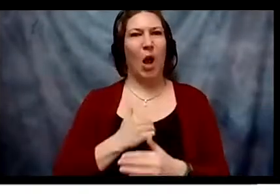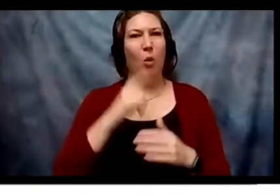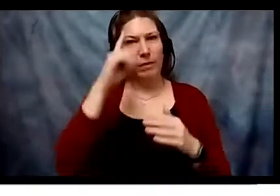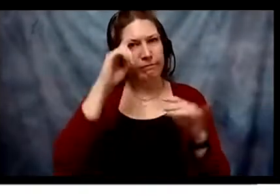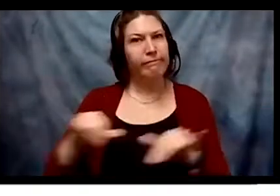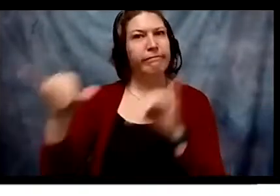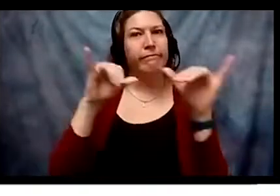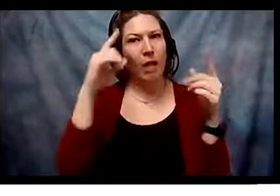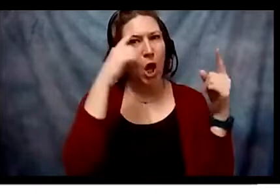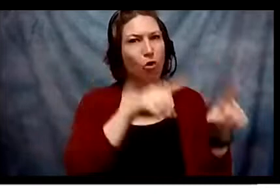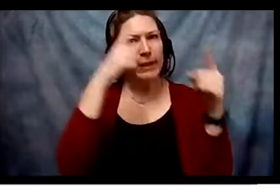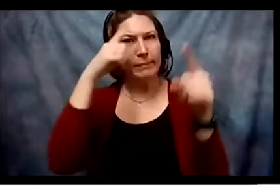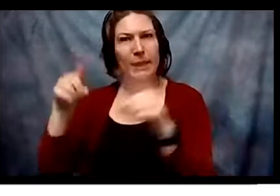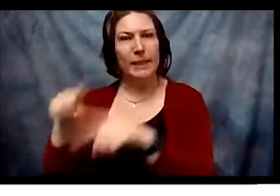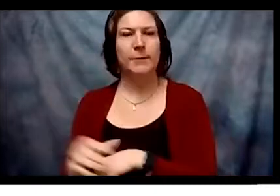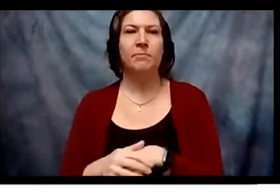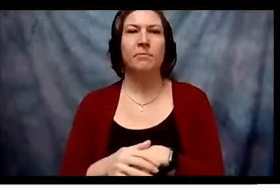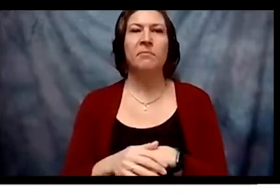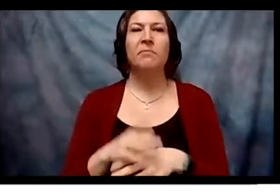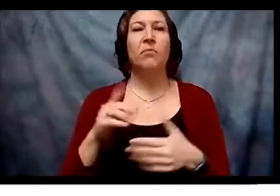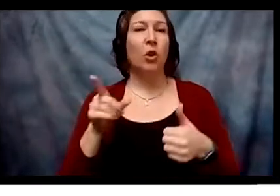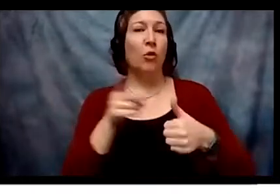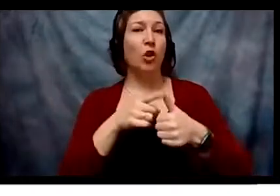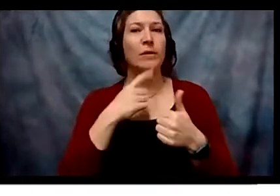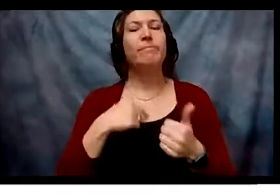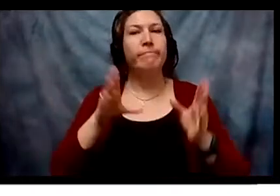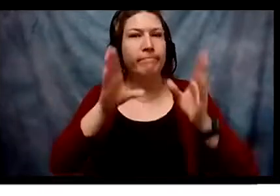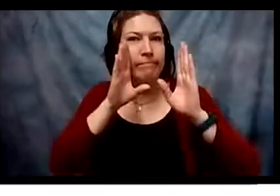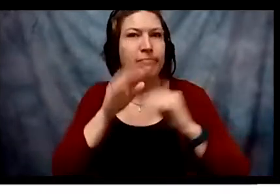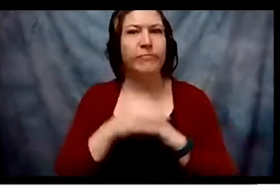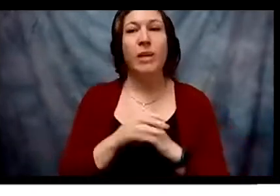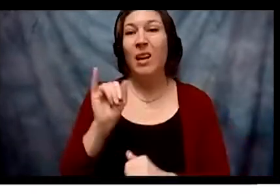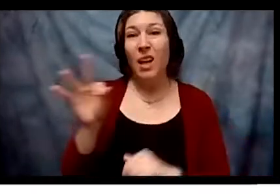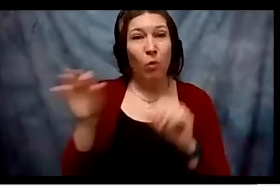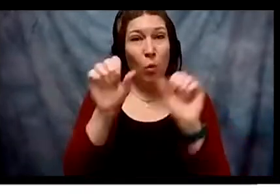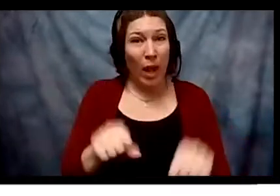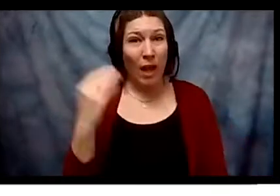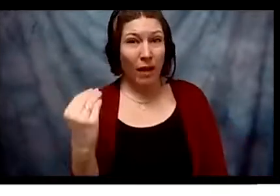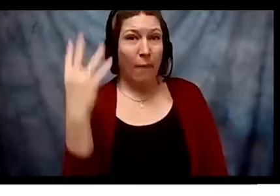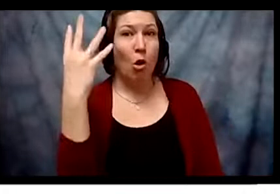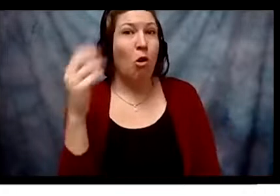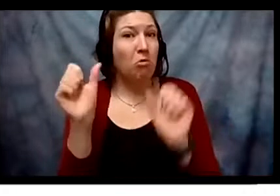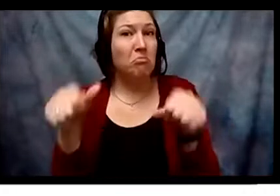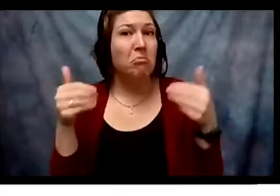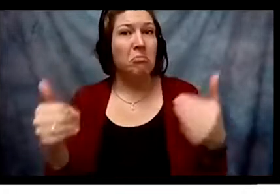However, that works for you. If possible, turn on your camera for the breakouts. Ensure that